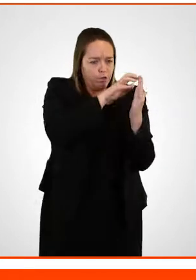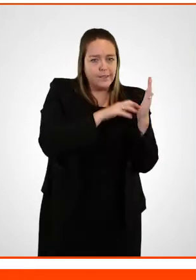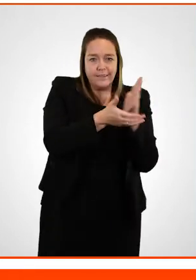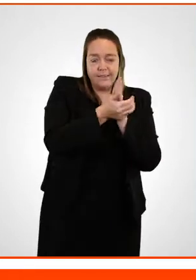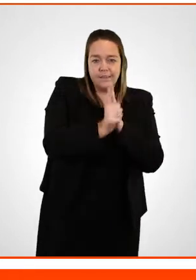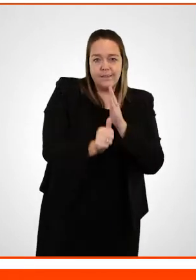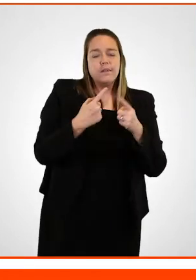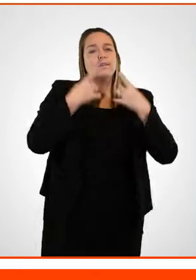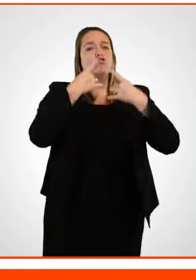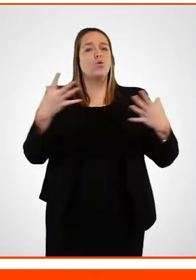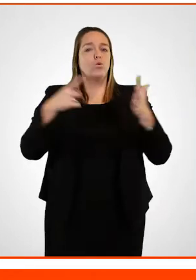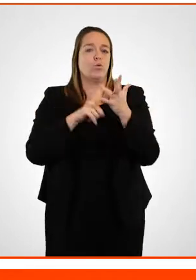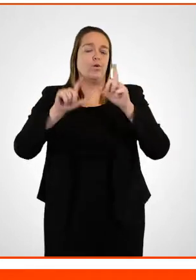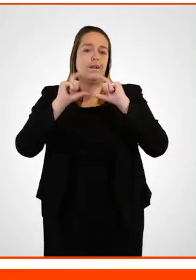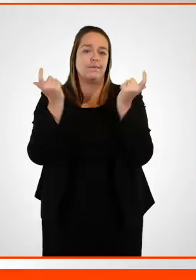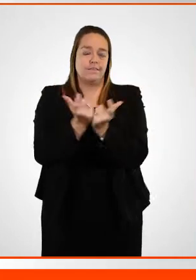and then demonstrating these skills.